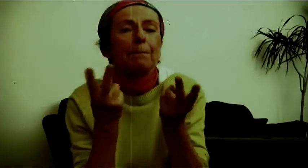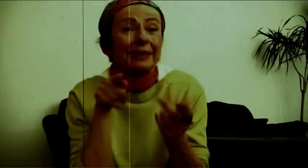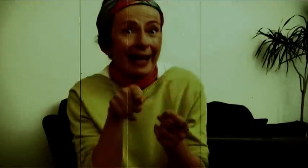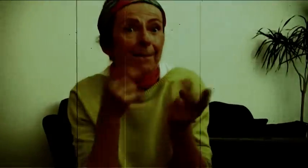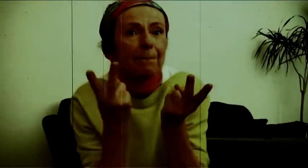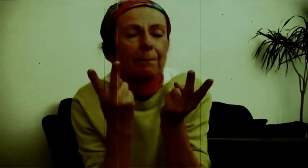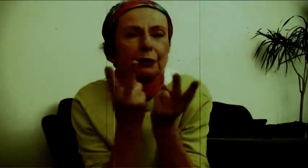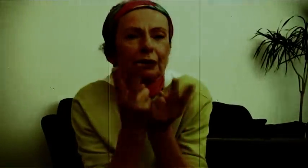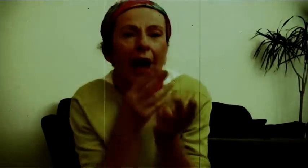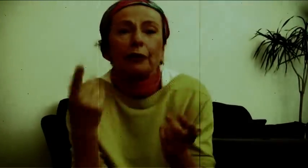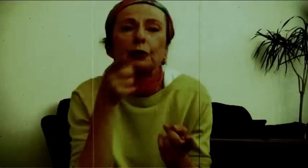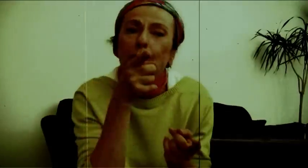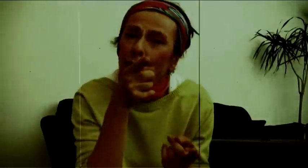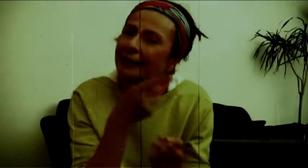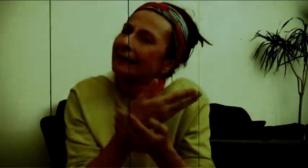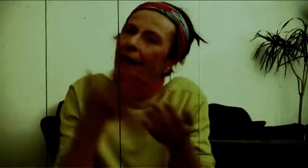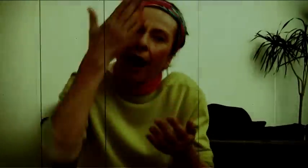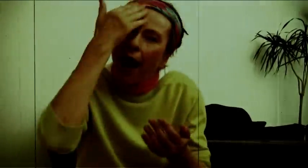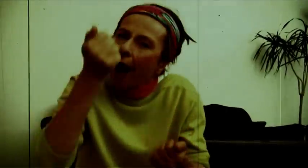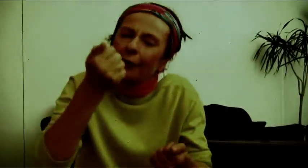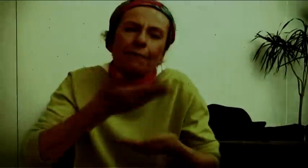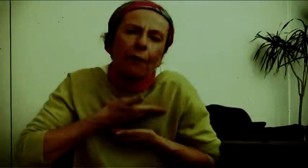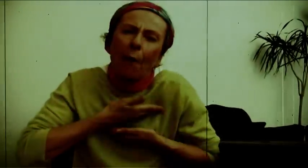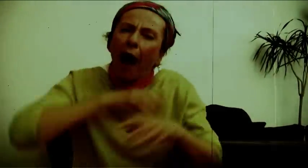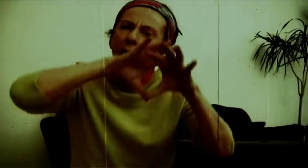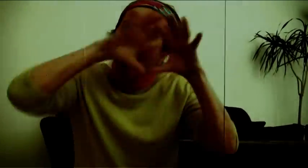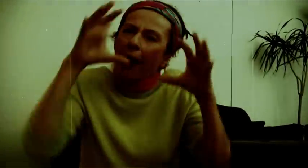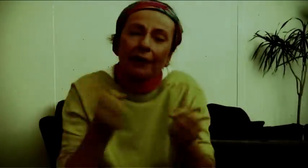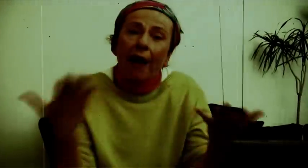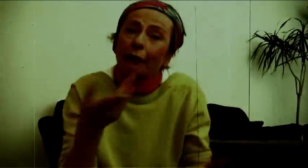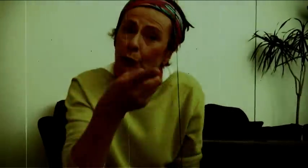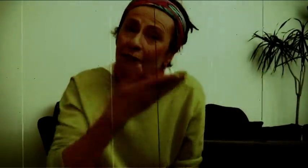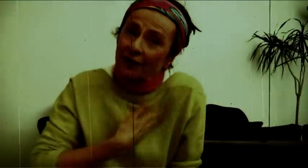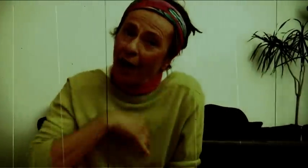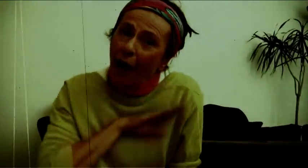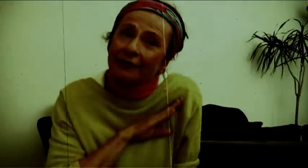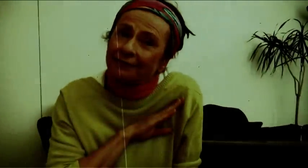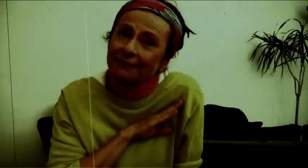That means that you can't have everything you want.